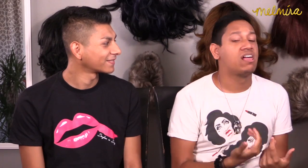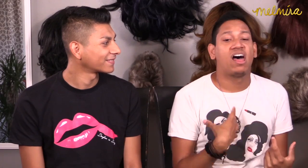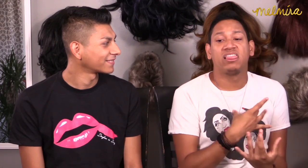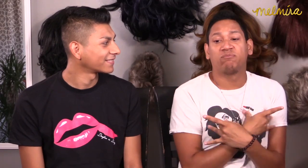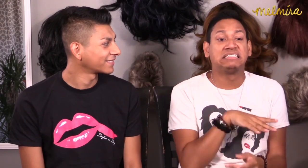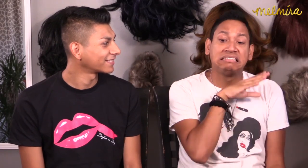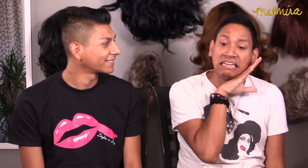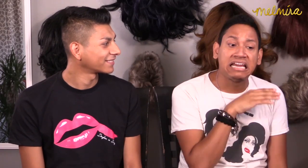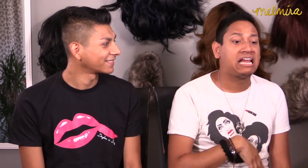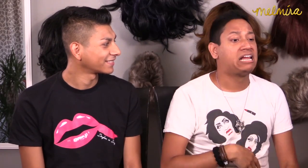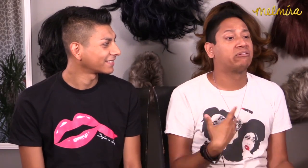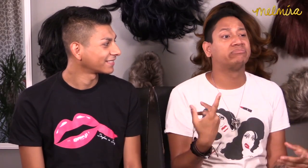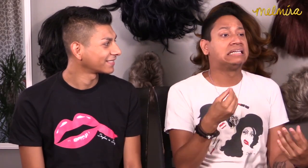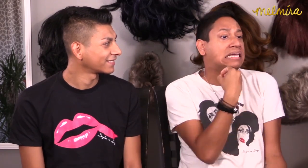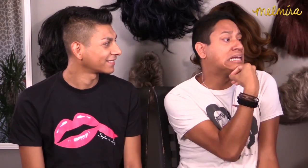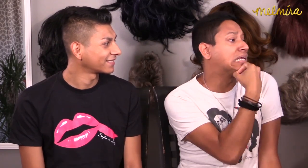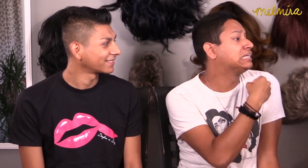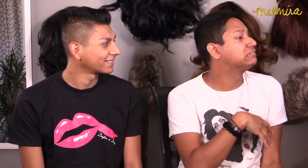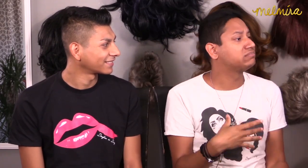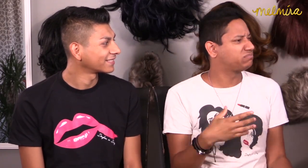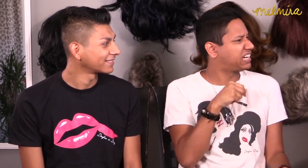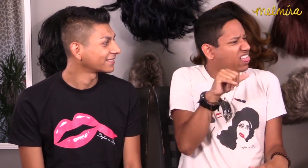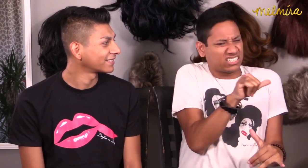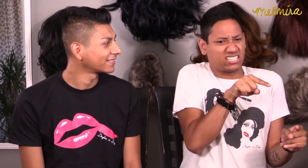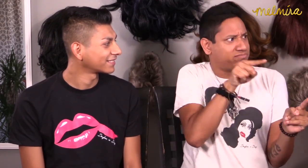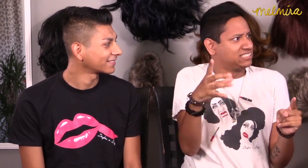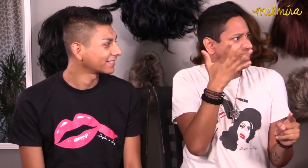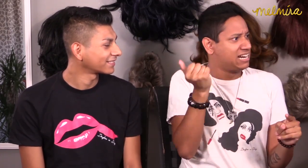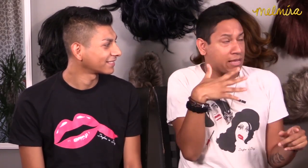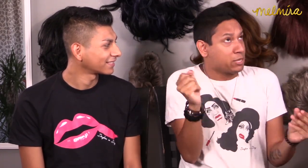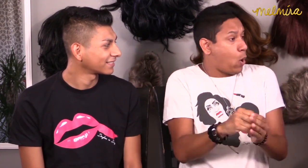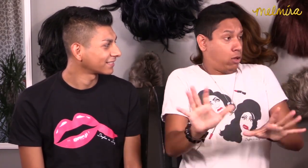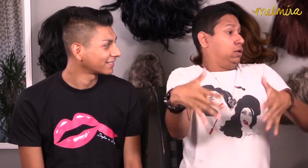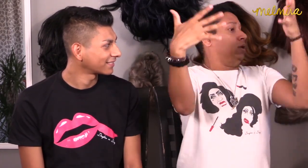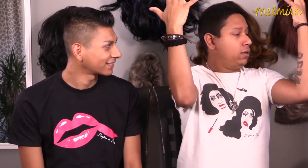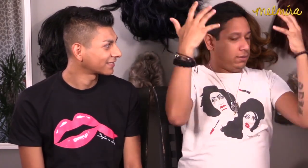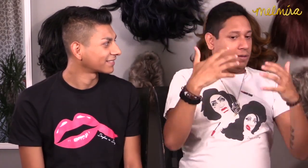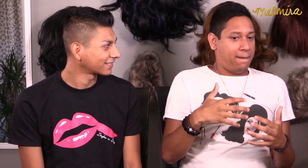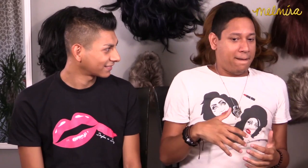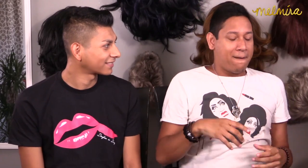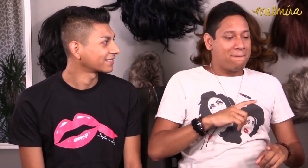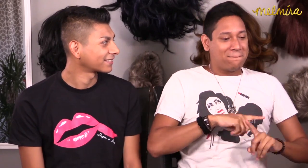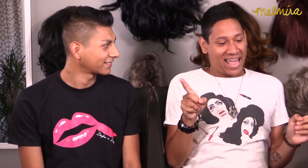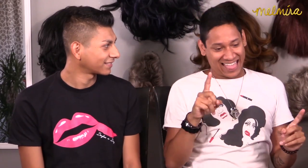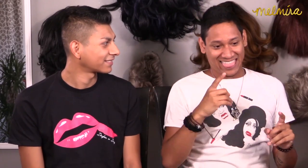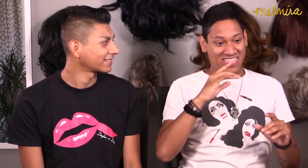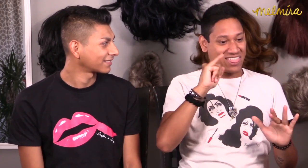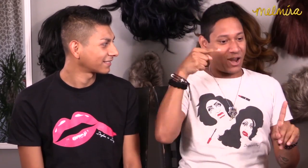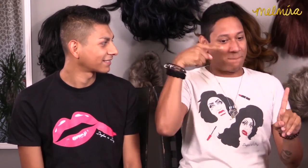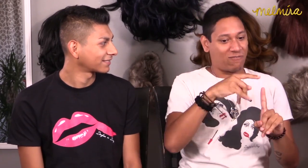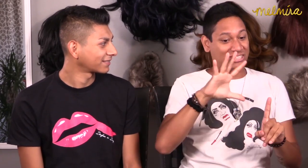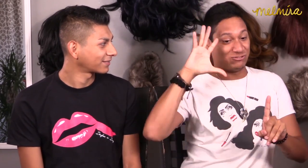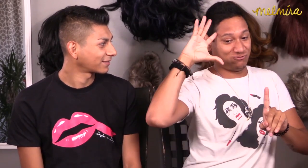I love playing video games, I love to sleep and eat. Nothing like Selena, who's more energetic, but that's the point of drag.